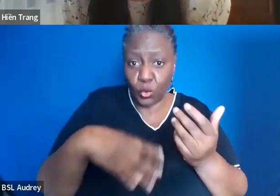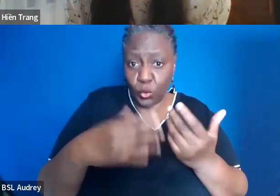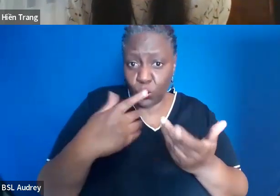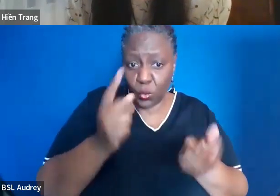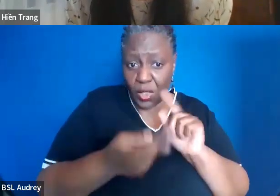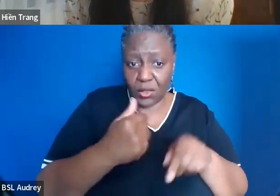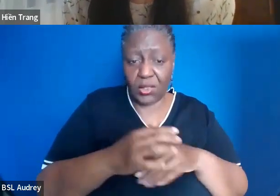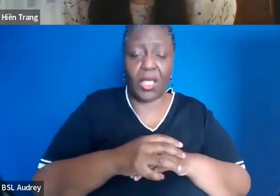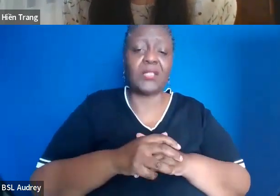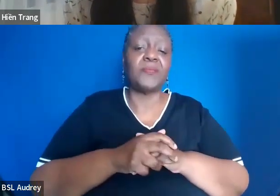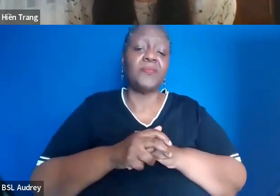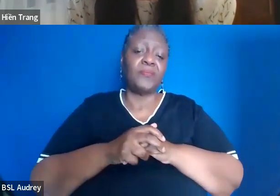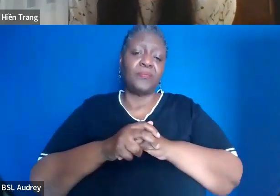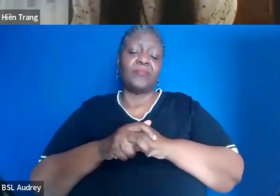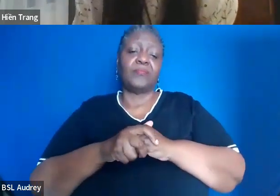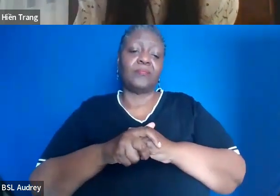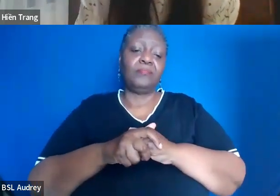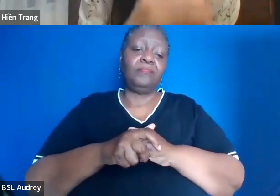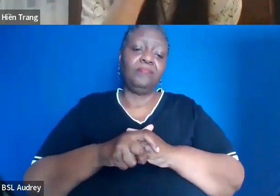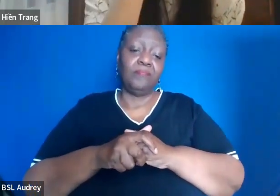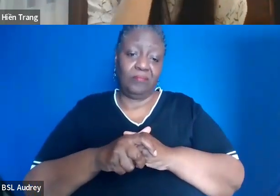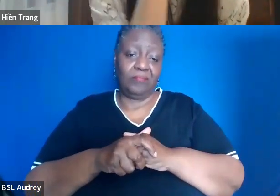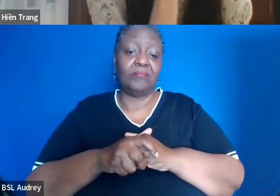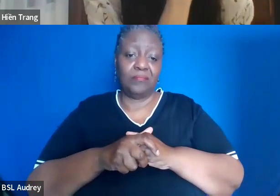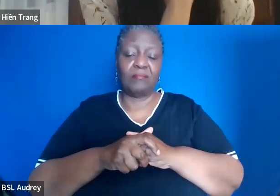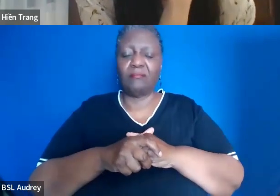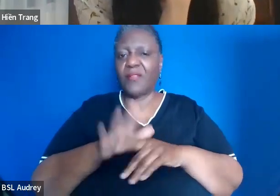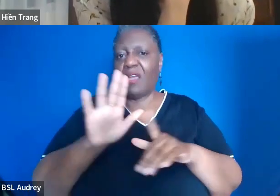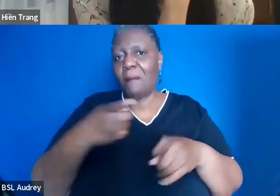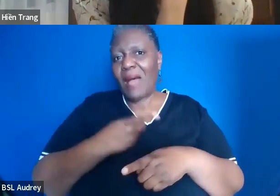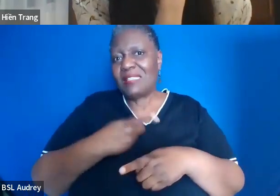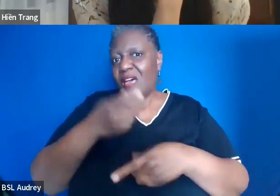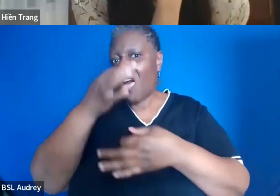sure um and I was actually really fascinated by